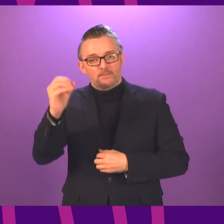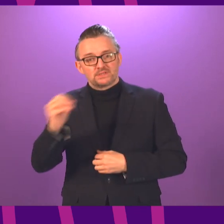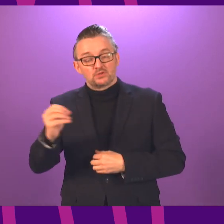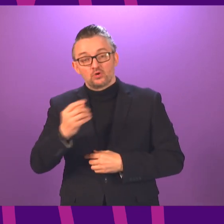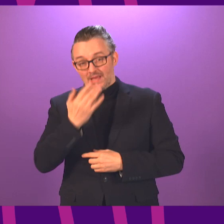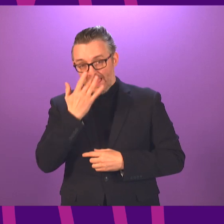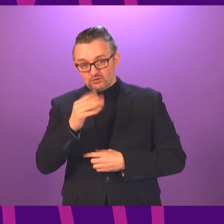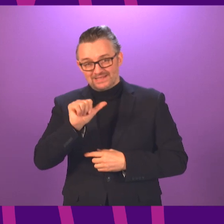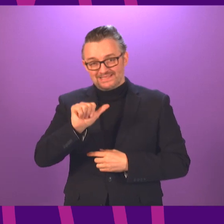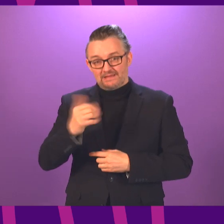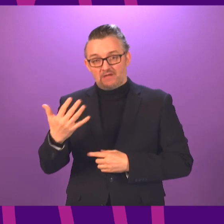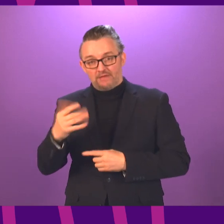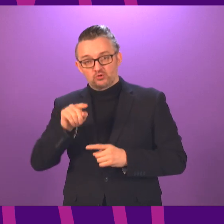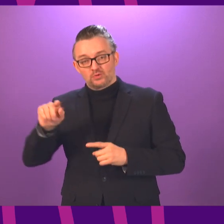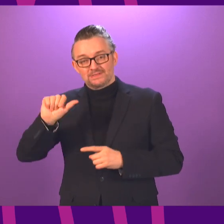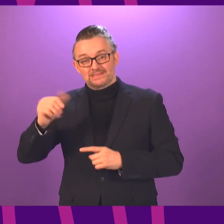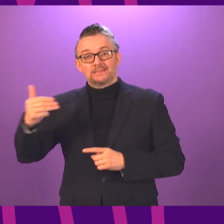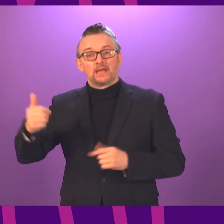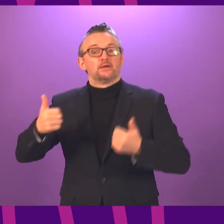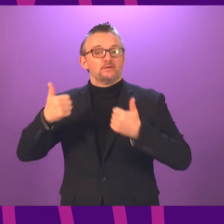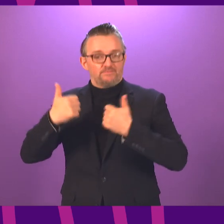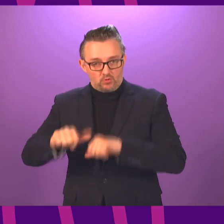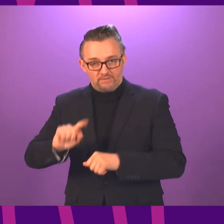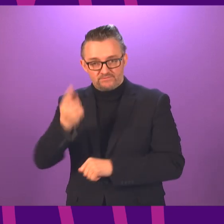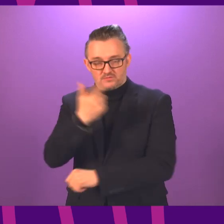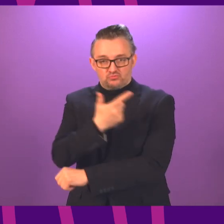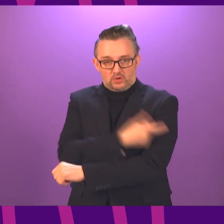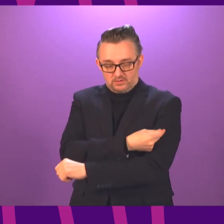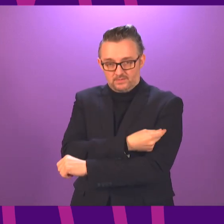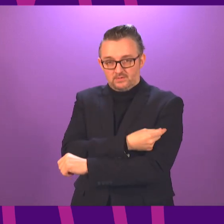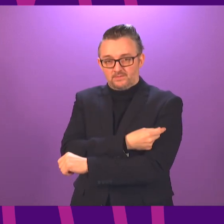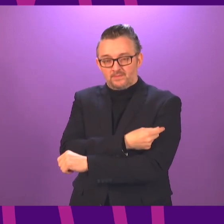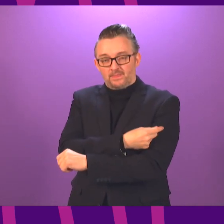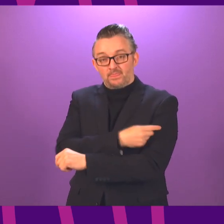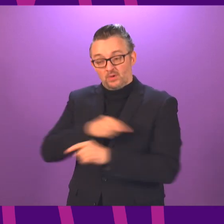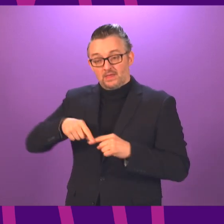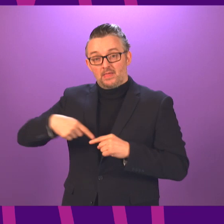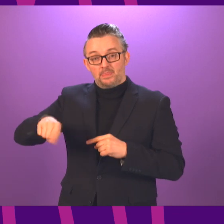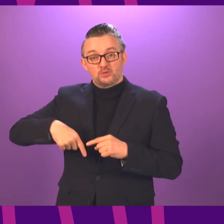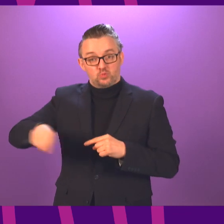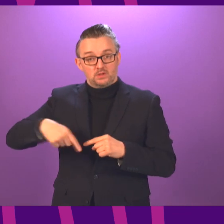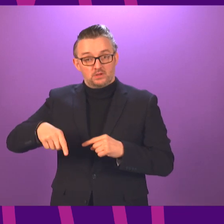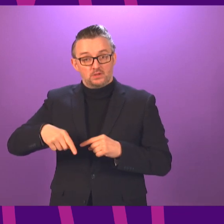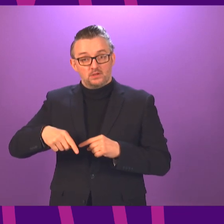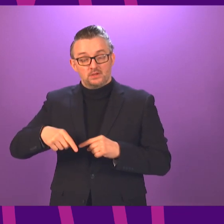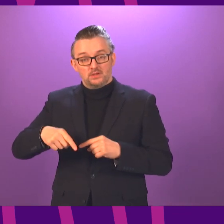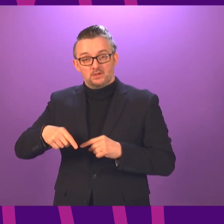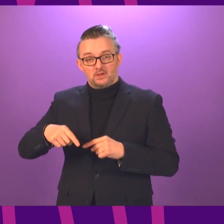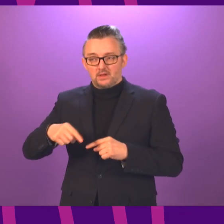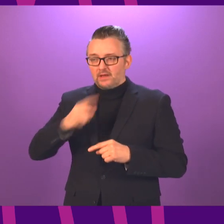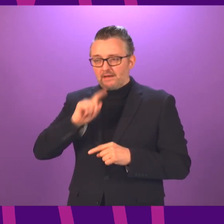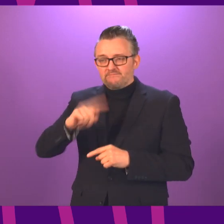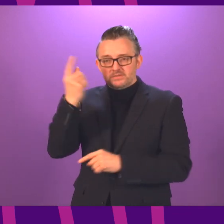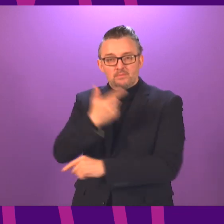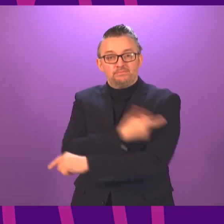aged 65 to 69 have had a first jag and, as of this week, we are offering first doses